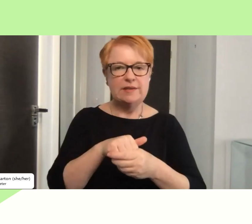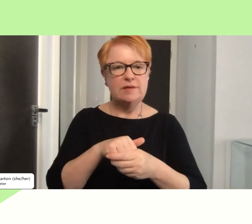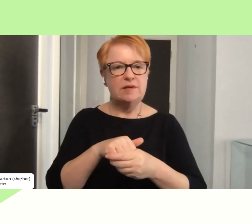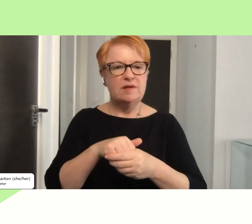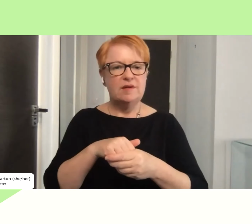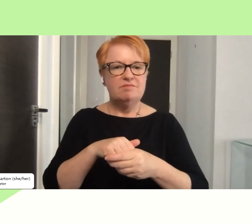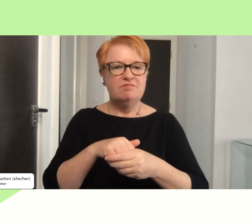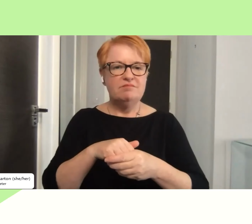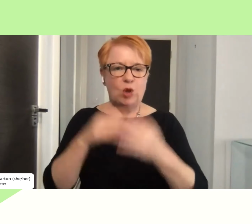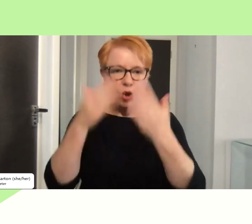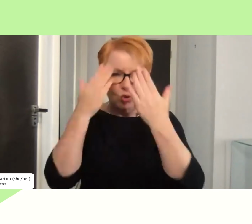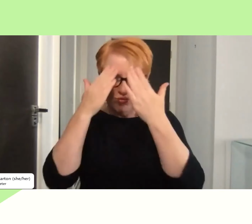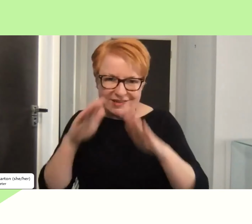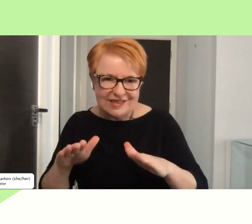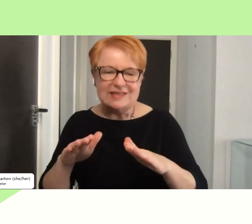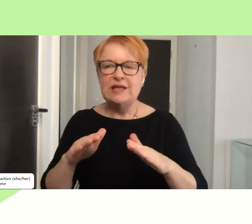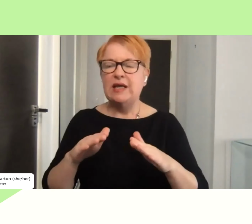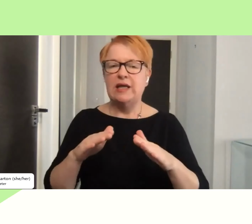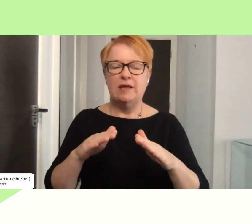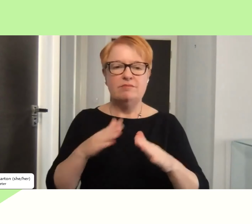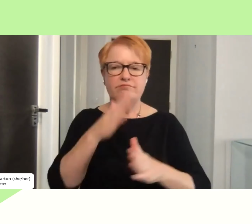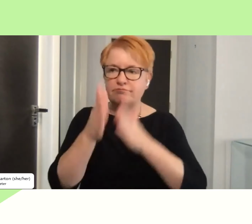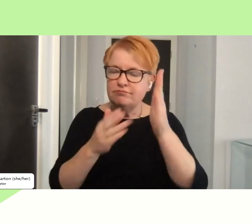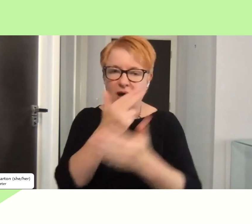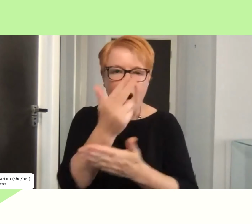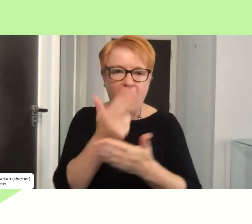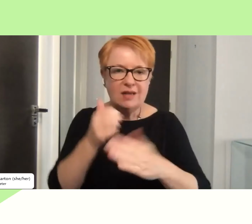within the art institutional structures and practices.